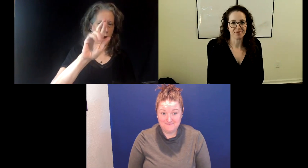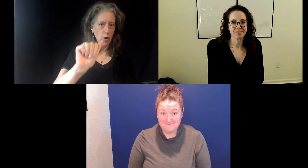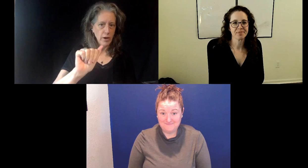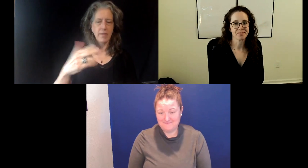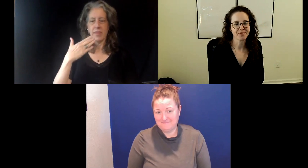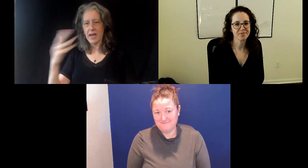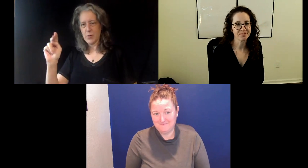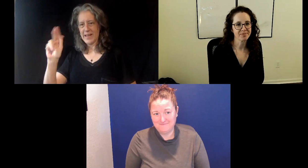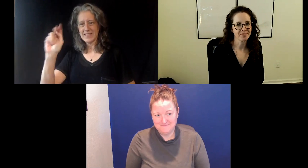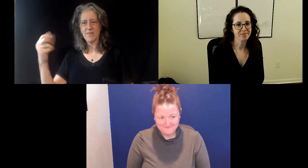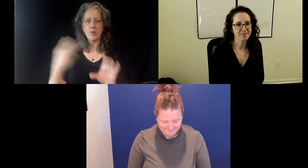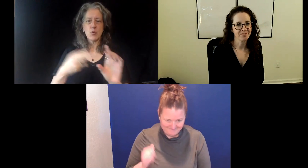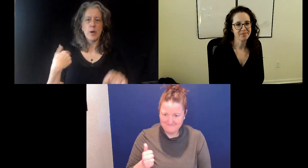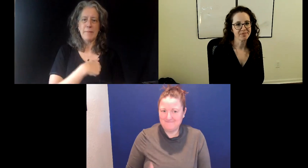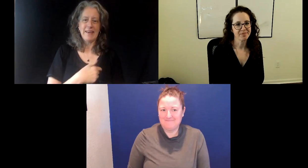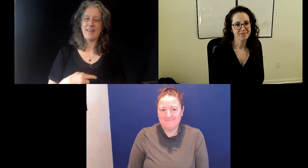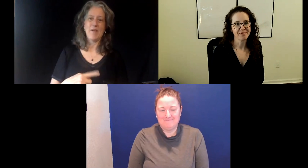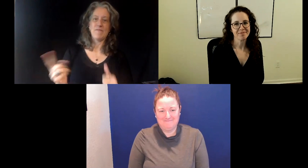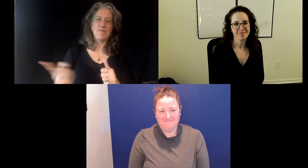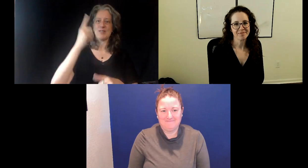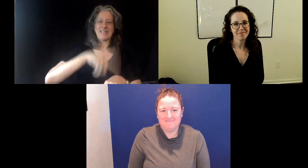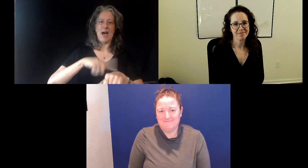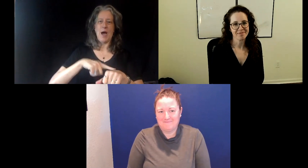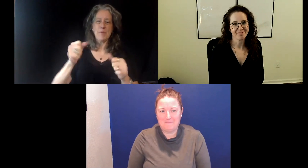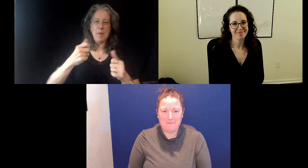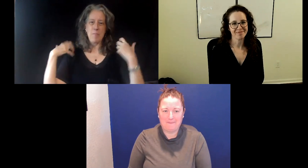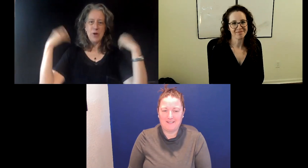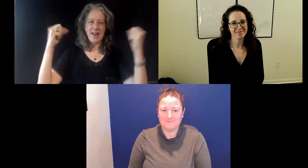okay all right thank you laura thank you nancy i'm so appreciative that you join